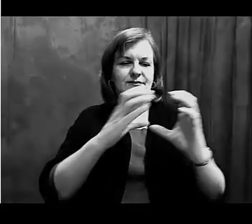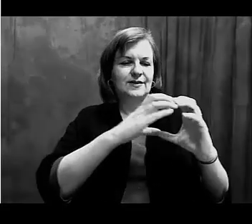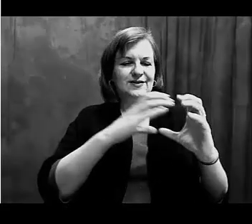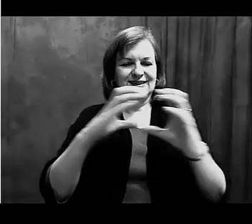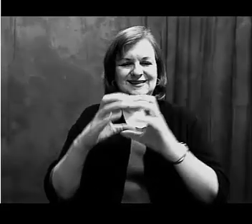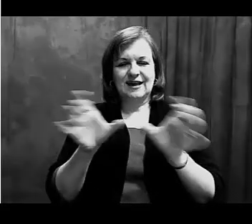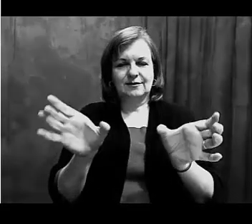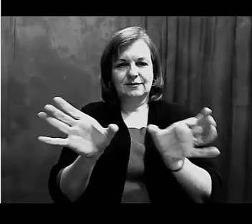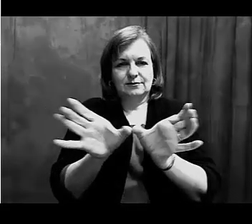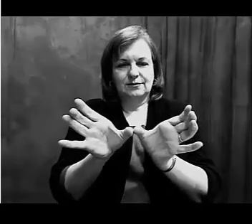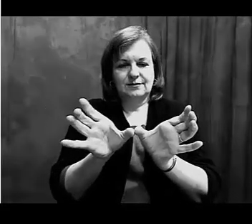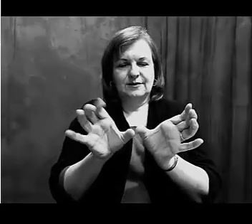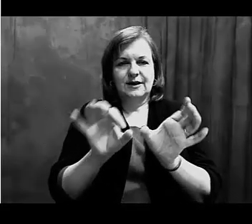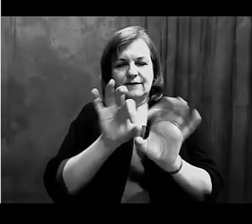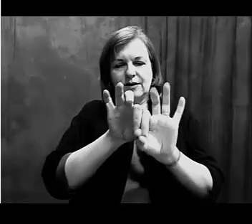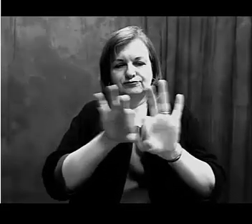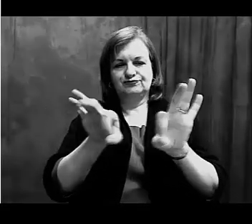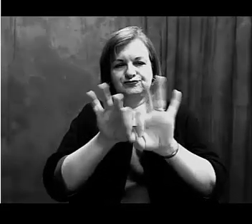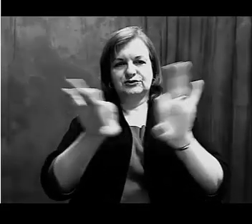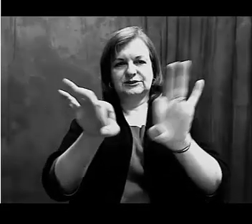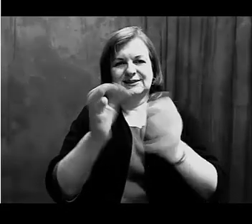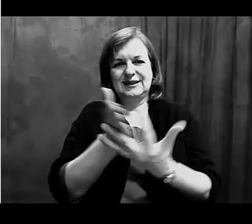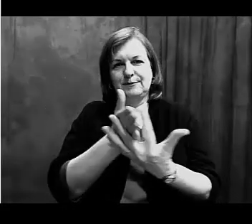these are actually channels or tunnels